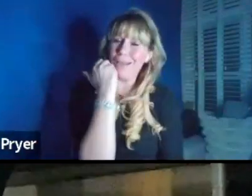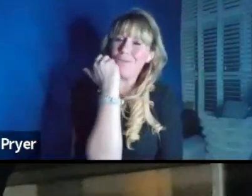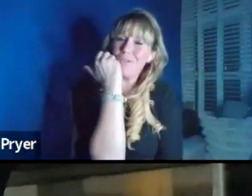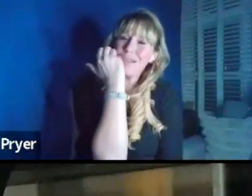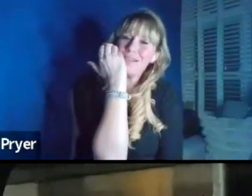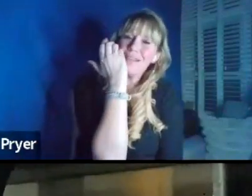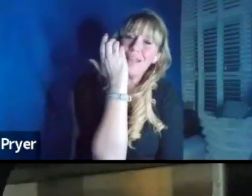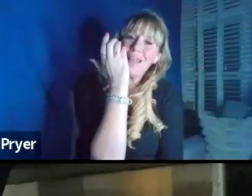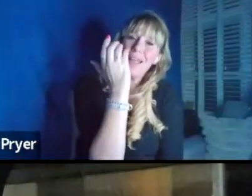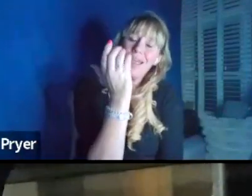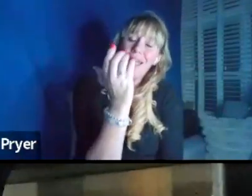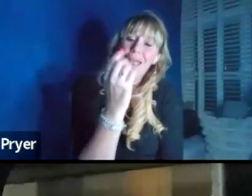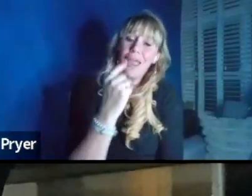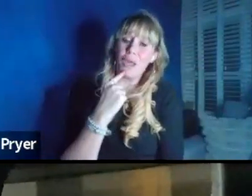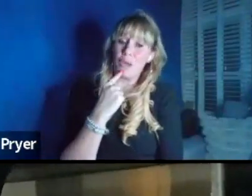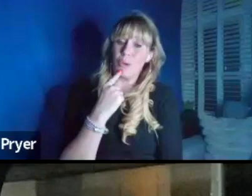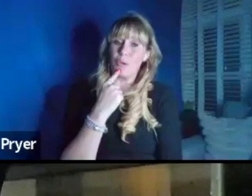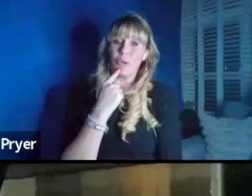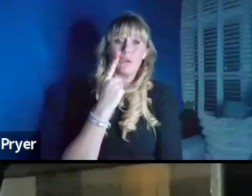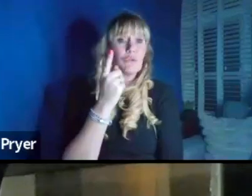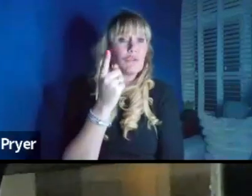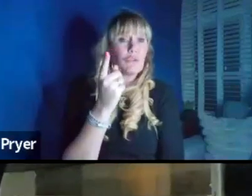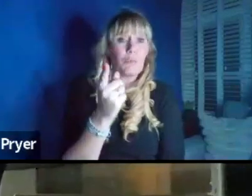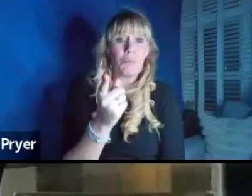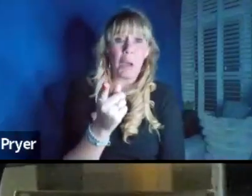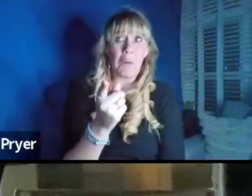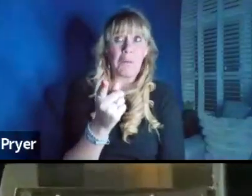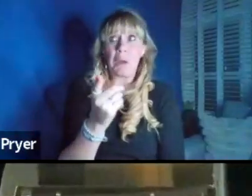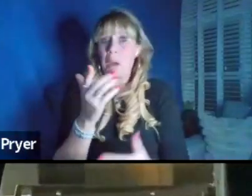Hmmmm, Oh, yeah, hmmmm My love is tainted by your touch